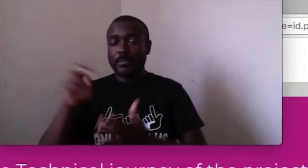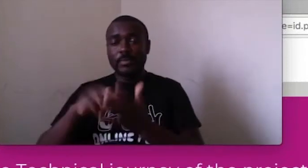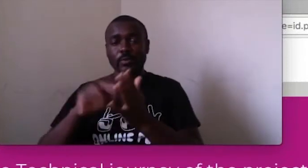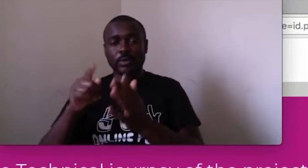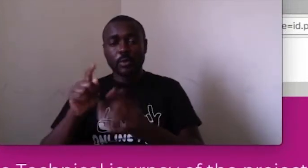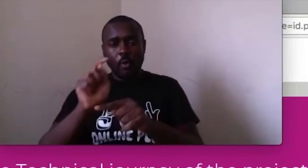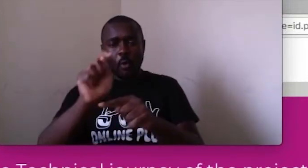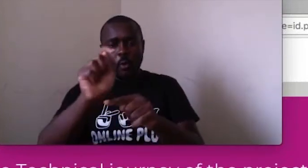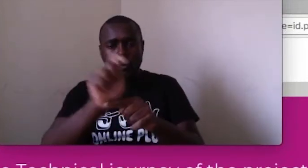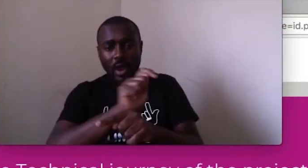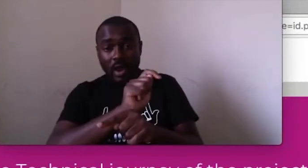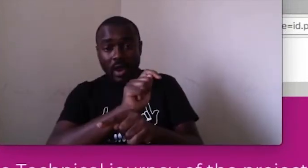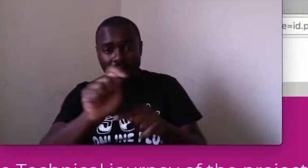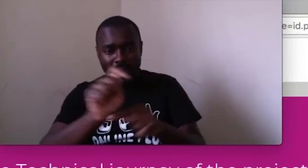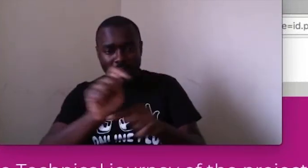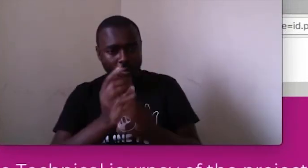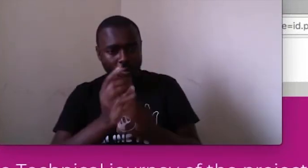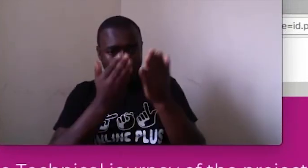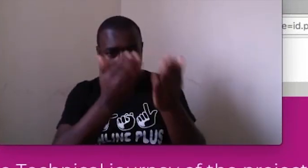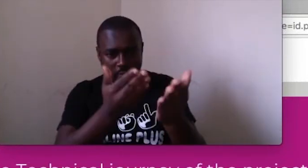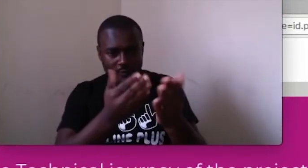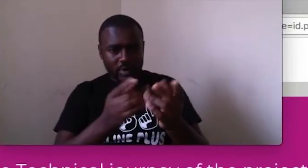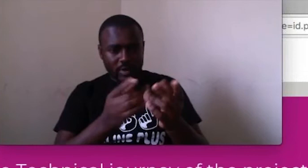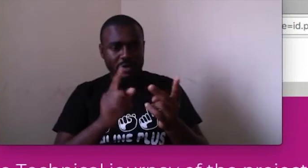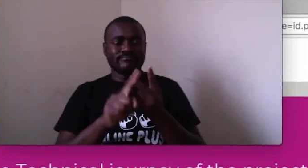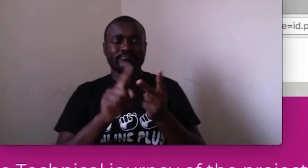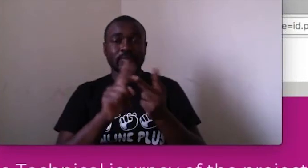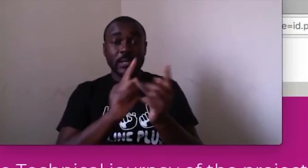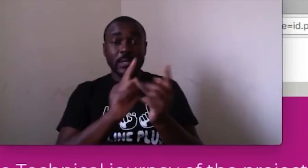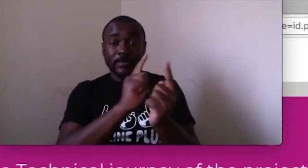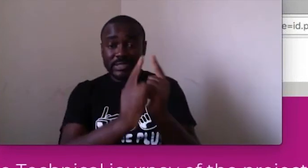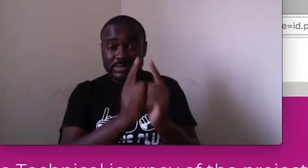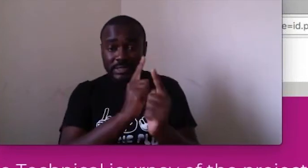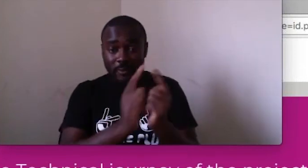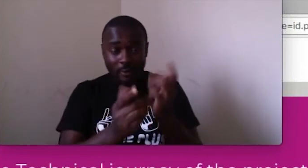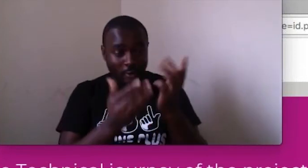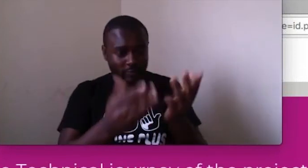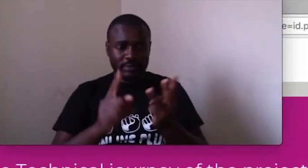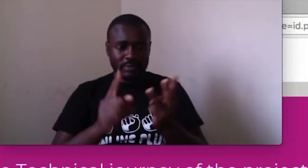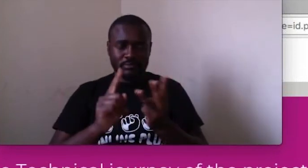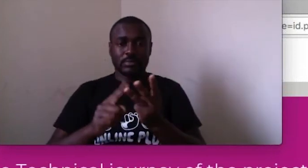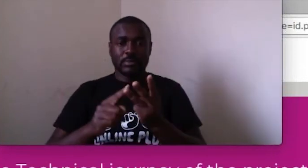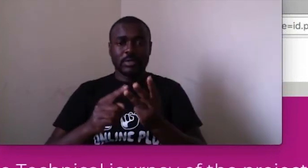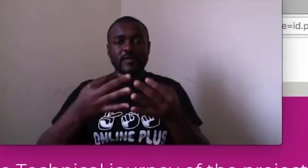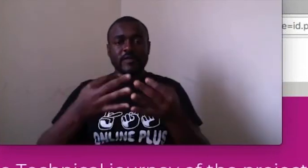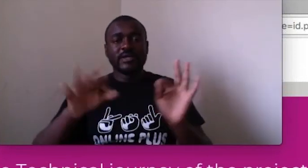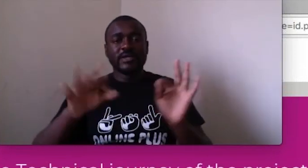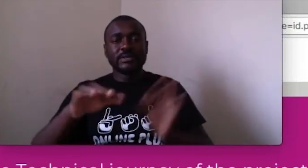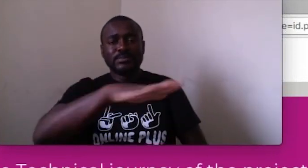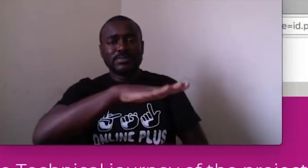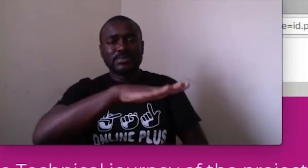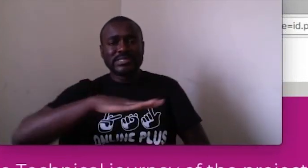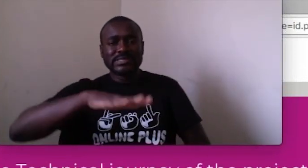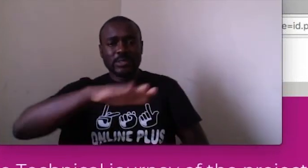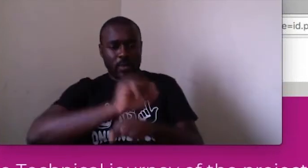which is an accelerator program for start-ups we were there for three months where they trained us mentored us